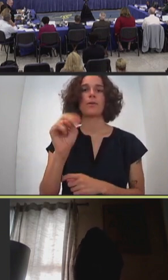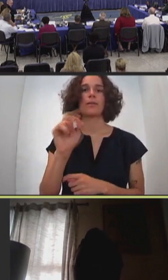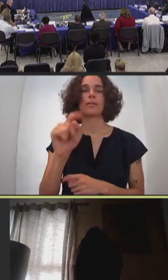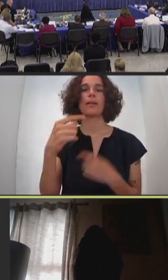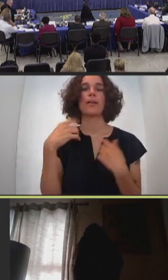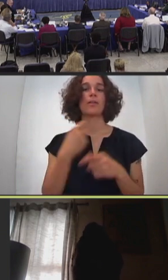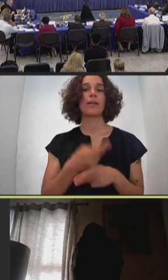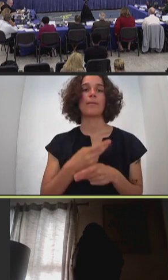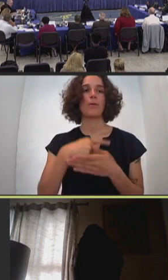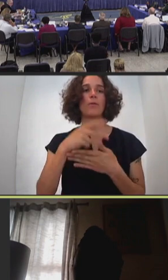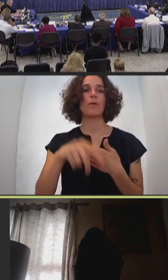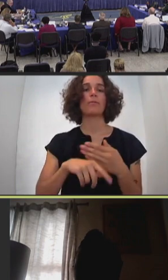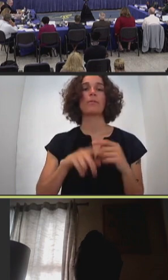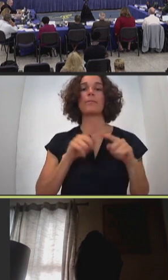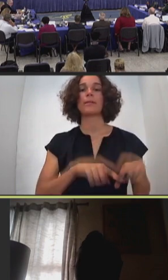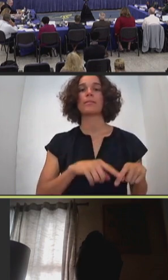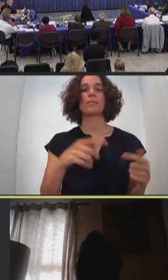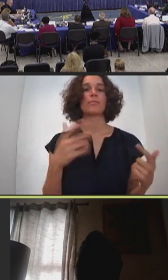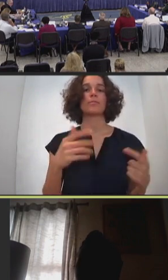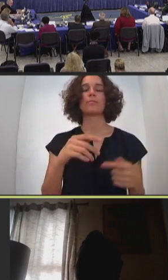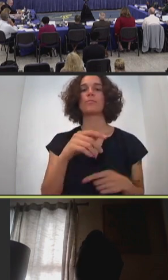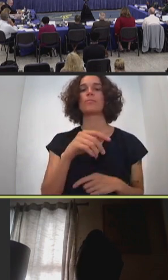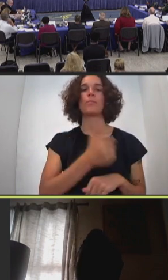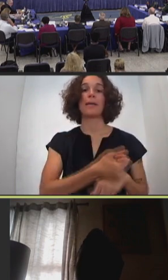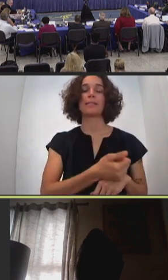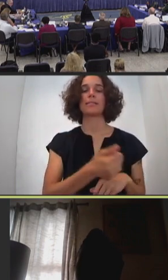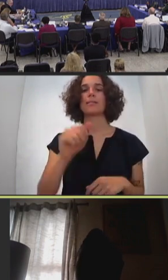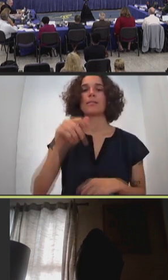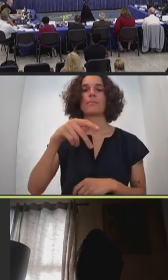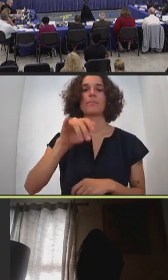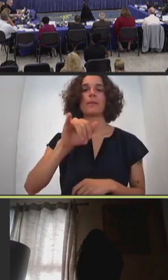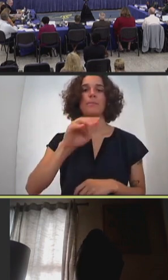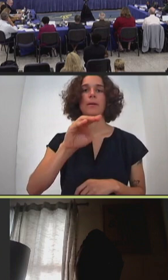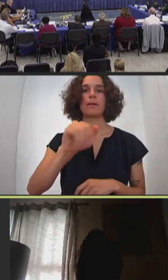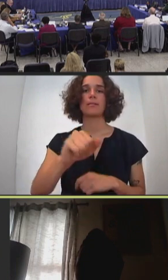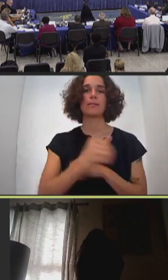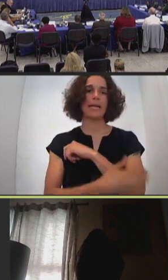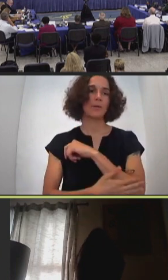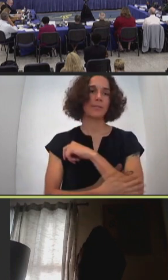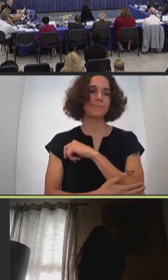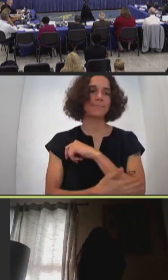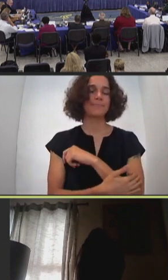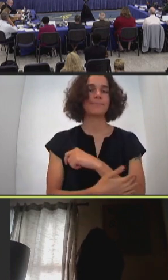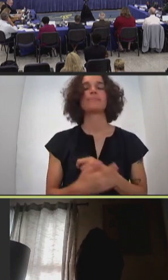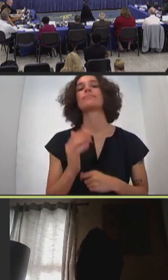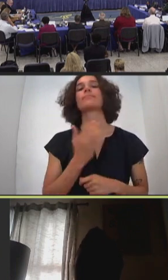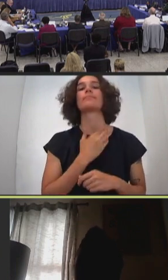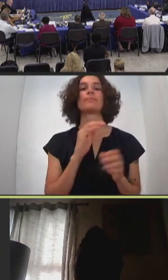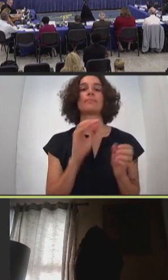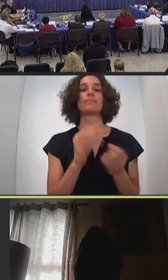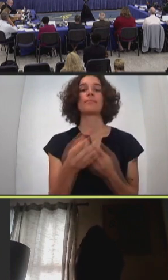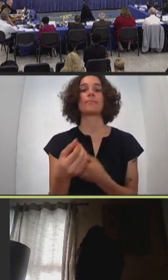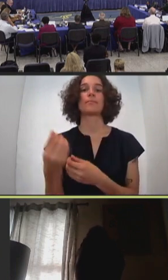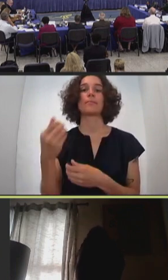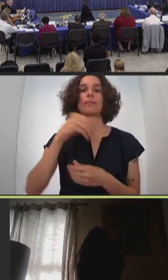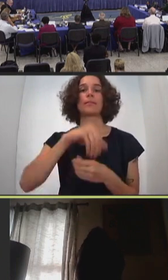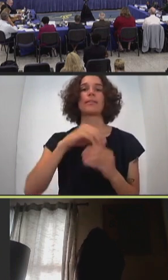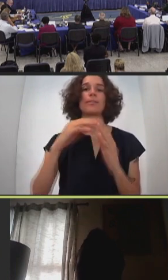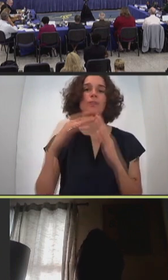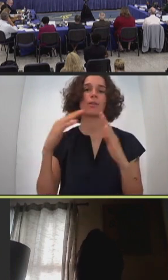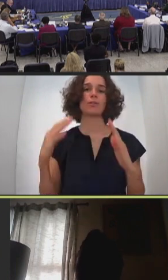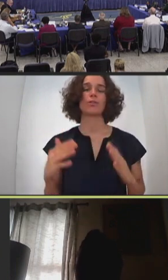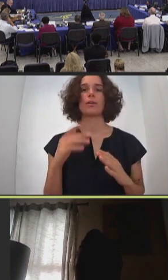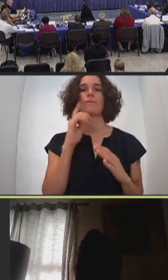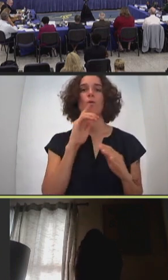in Pima County. And we are -- our offices are within a shelter, a migrant shelter,